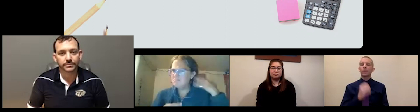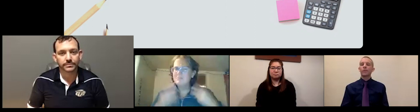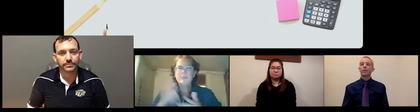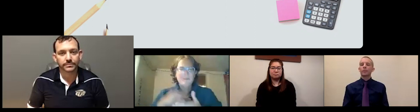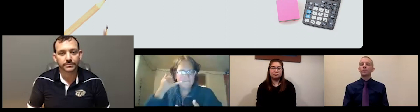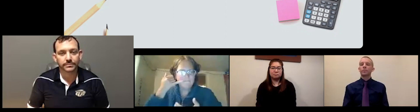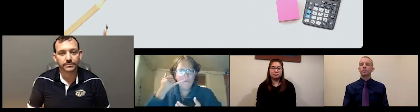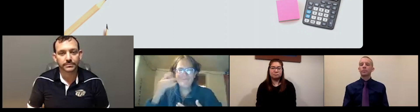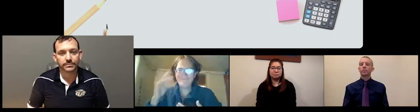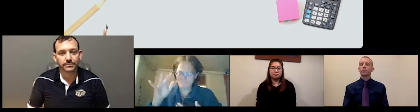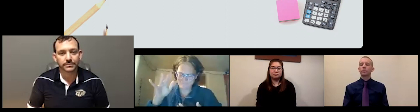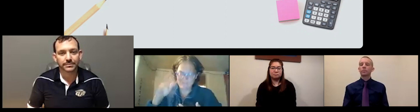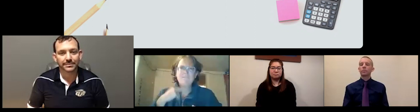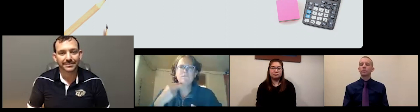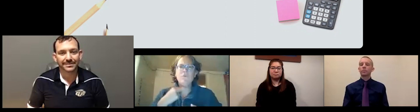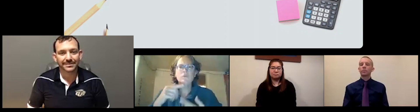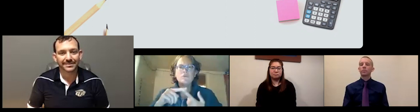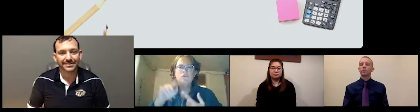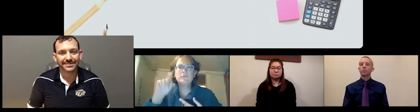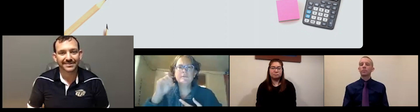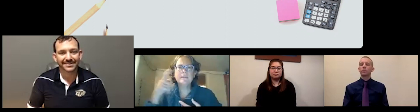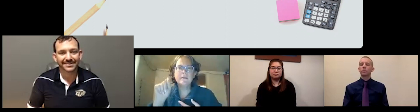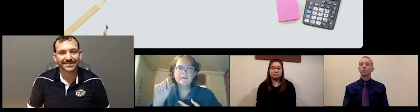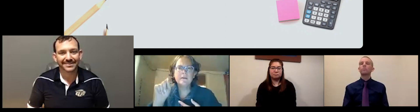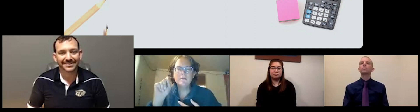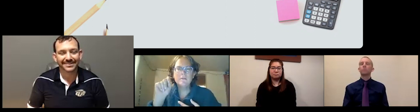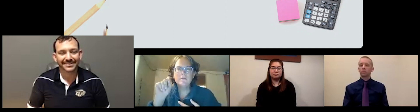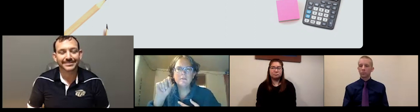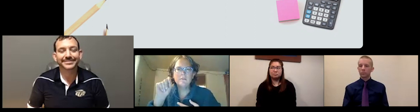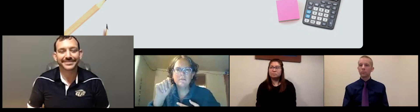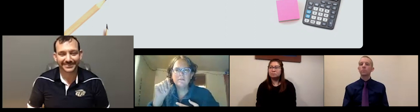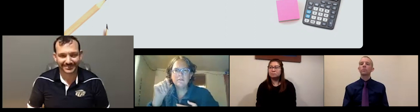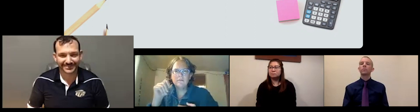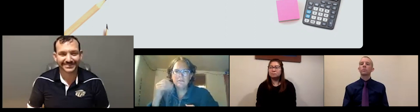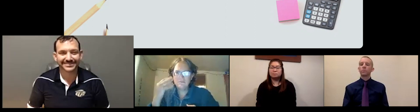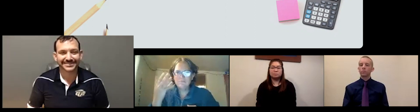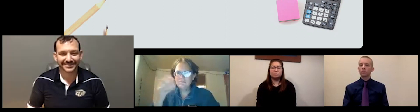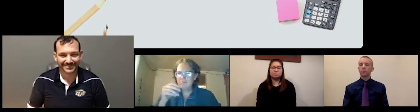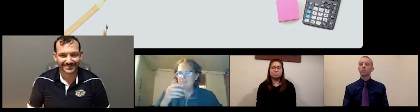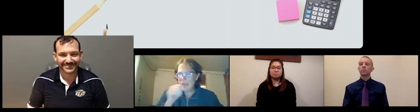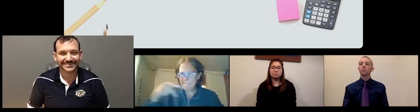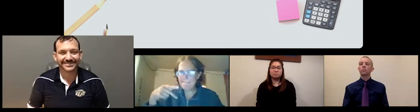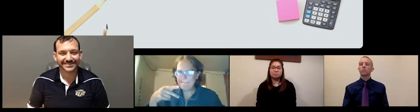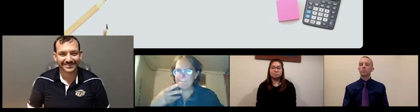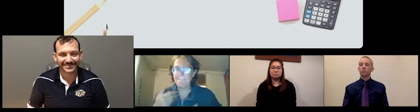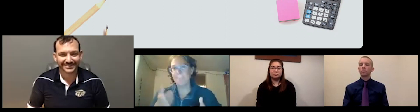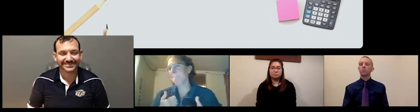Sometimes they use their phone with a voice to text app.